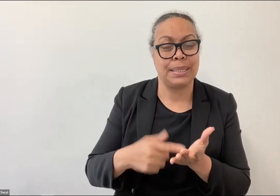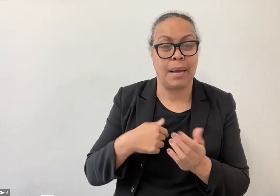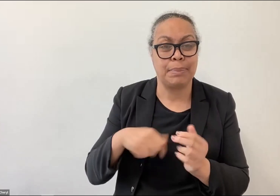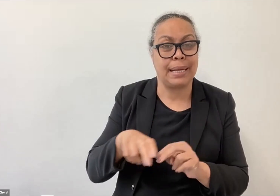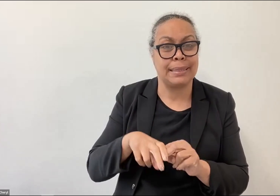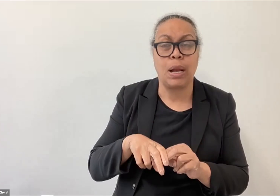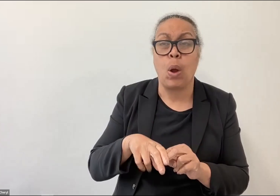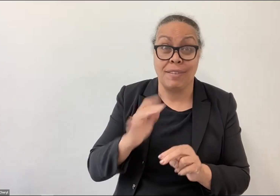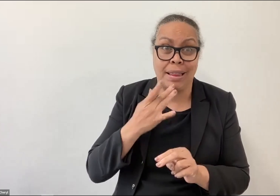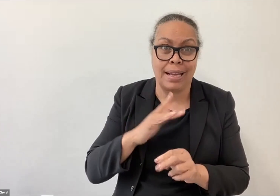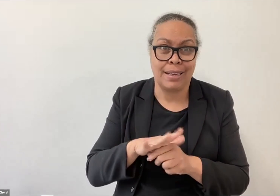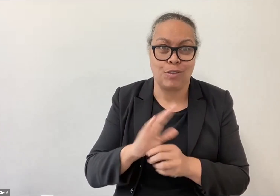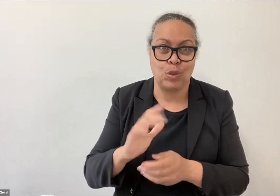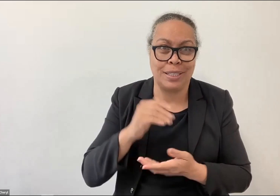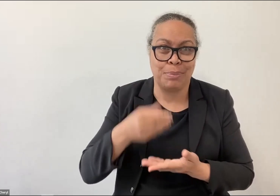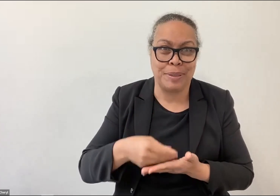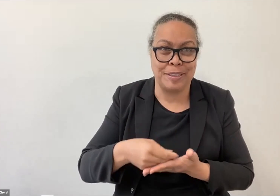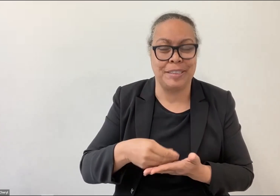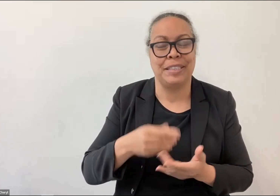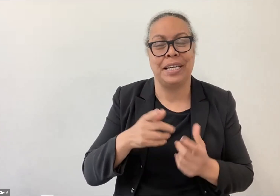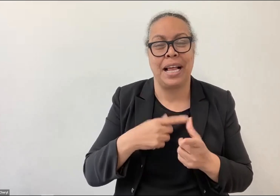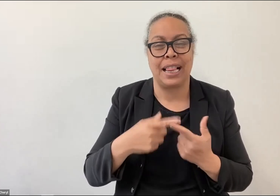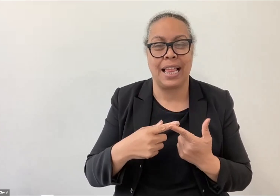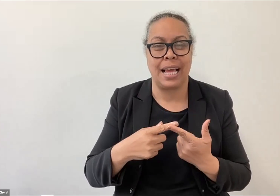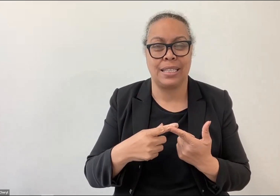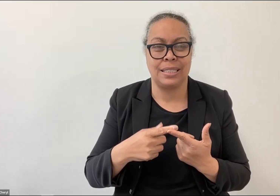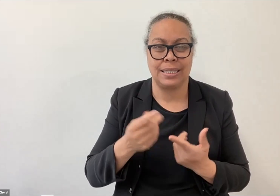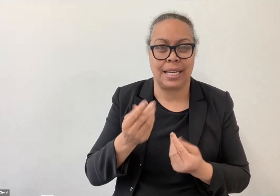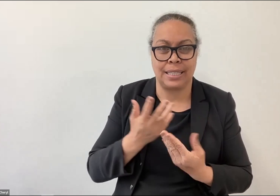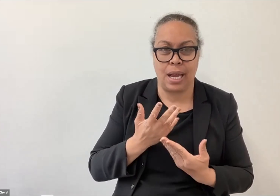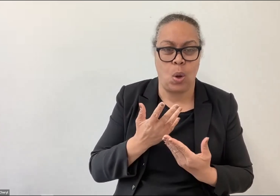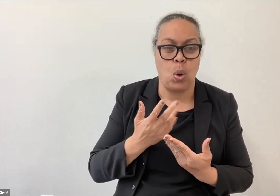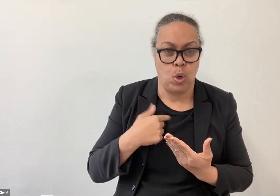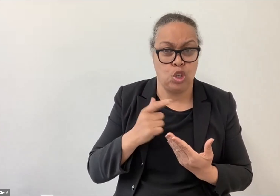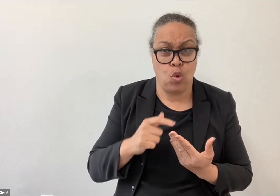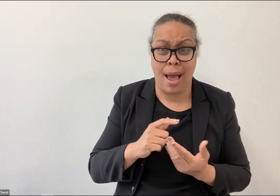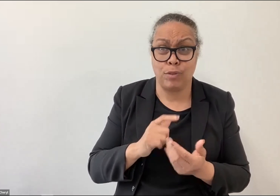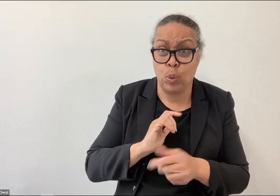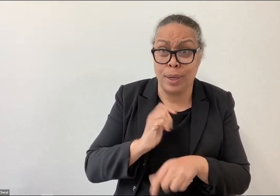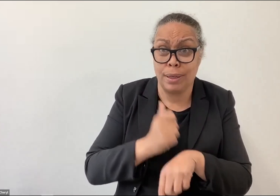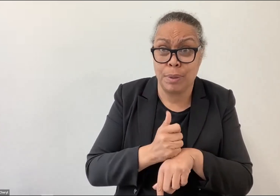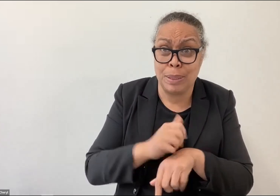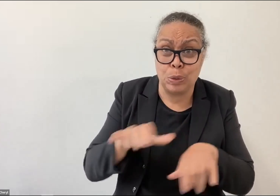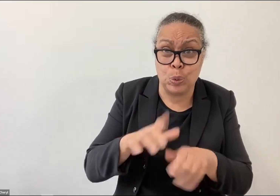If we're lucky enough to get the grant and then we we're told we have to actually implement what we said we were going to do.